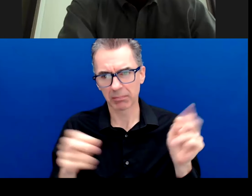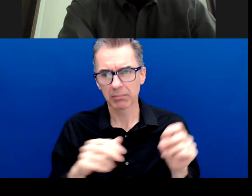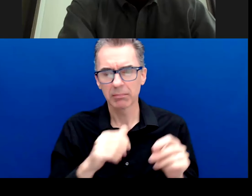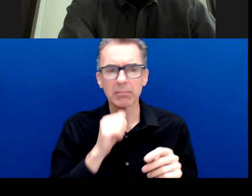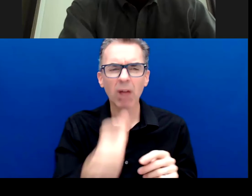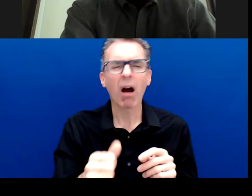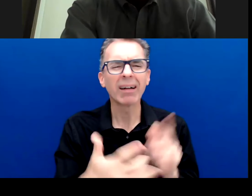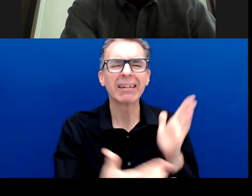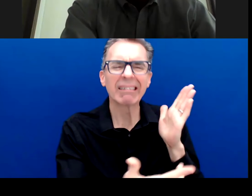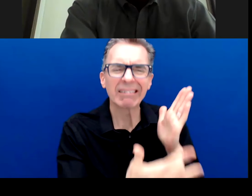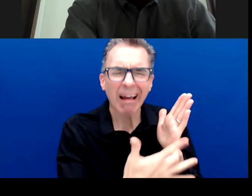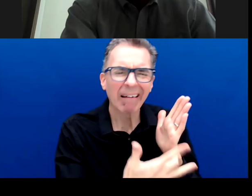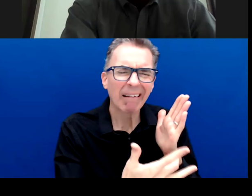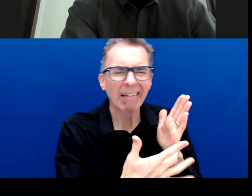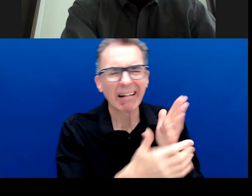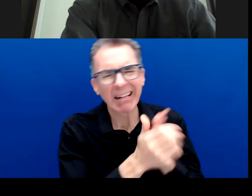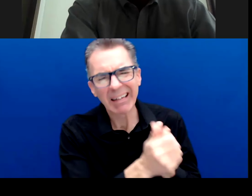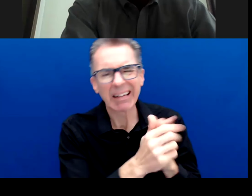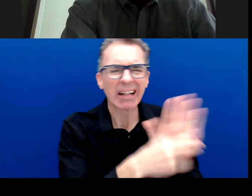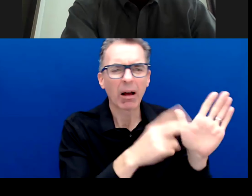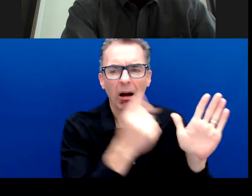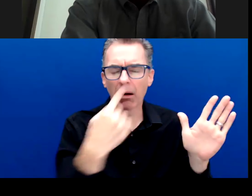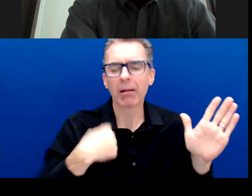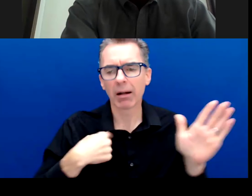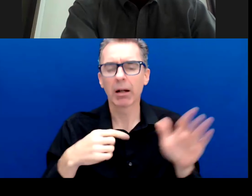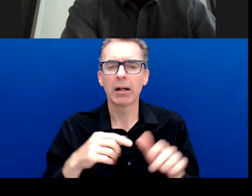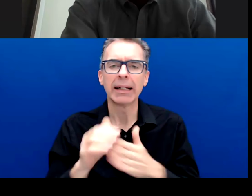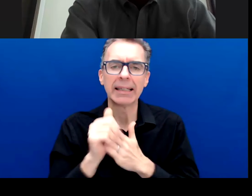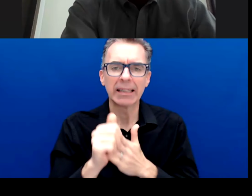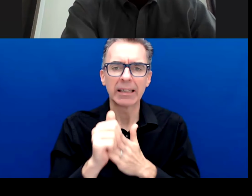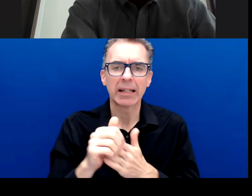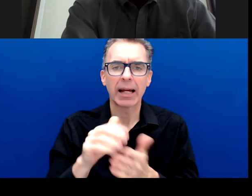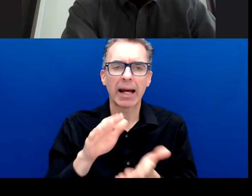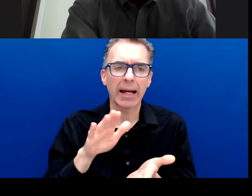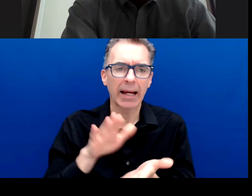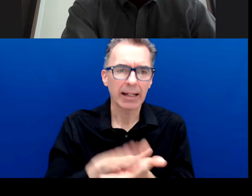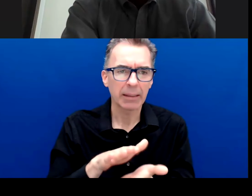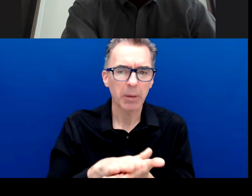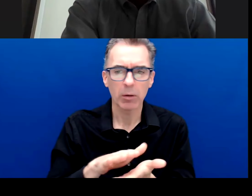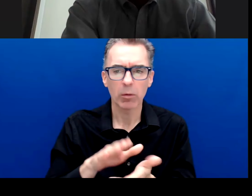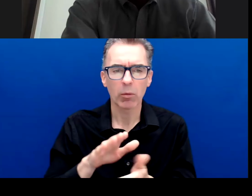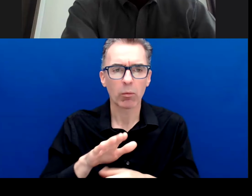My label, but I am the lead academic probation counselor. Now, I'm also the lead of Early Alert as of last spring.